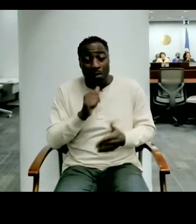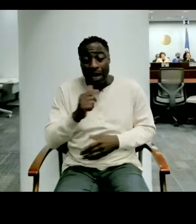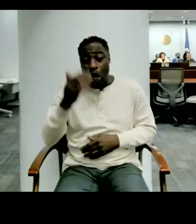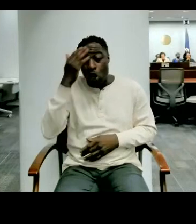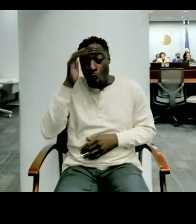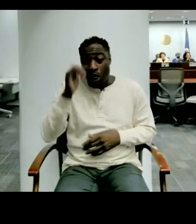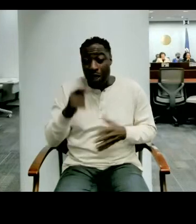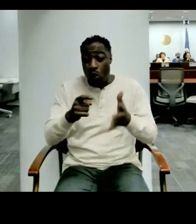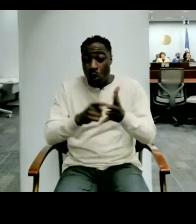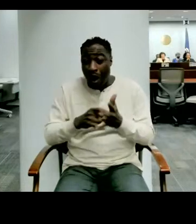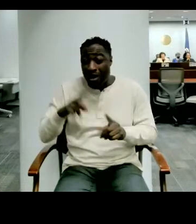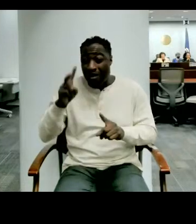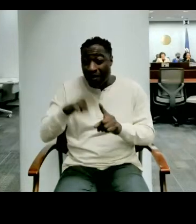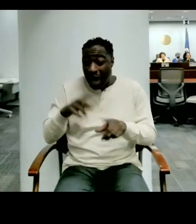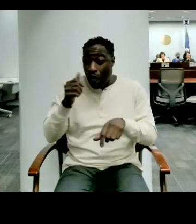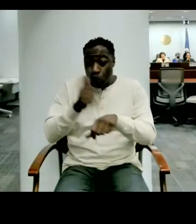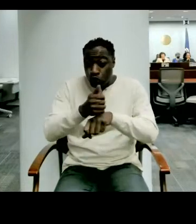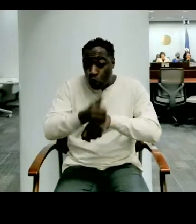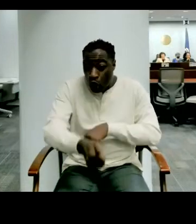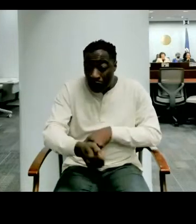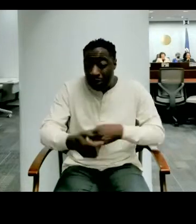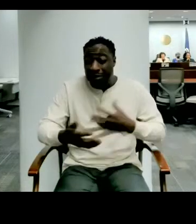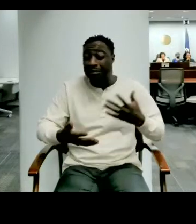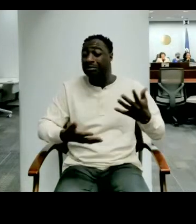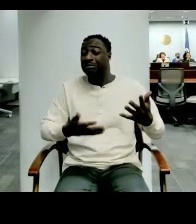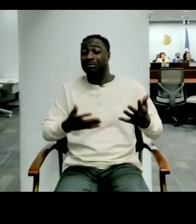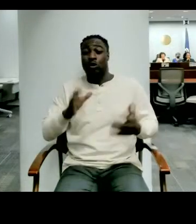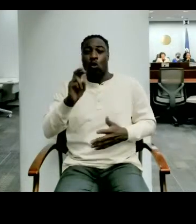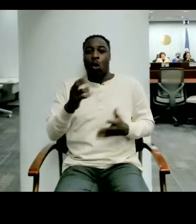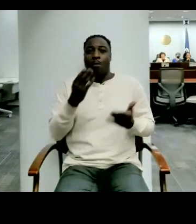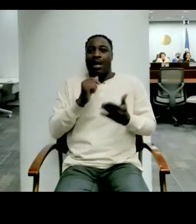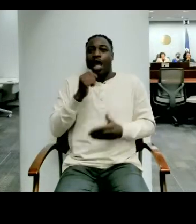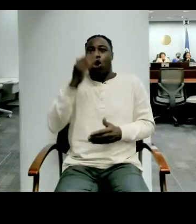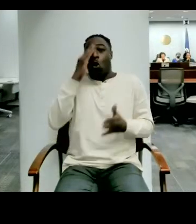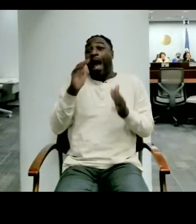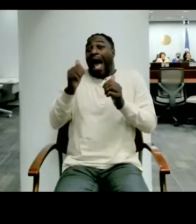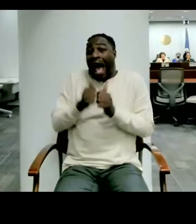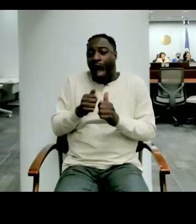they are required to file a charge or might not understand how to file a charge with the EEOC if